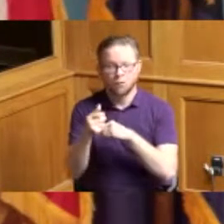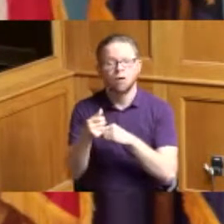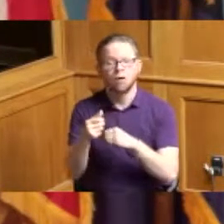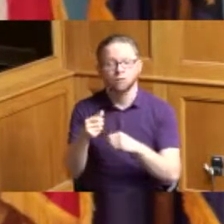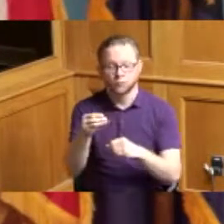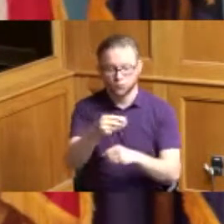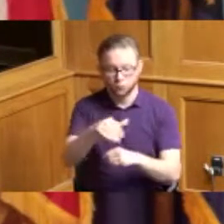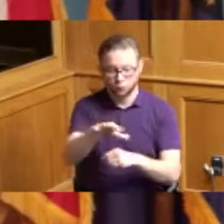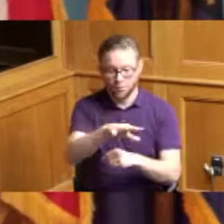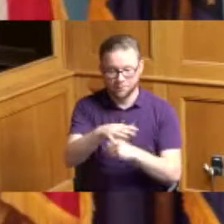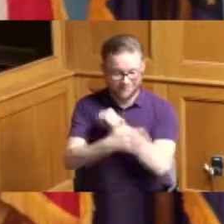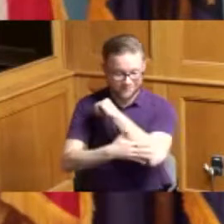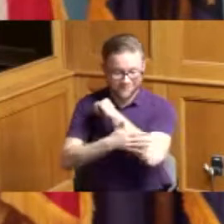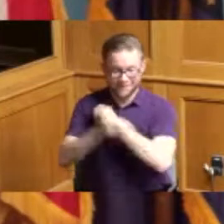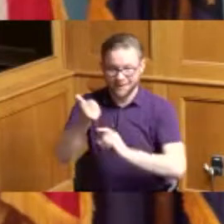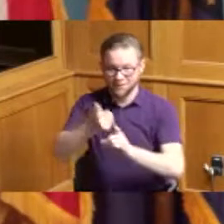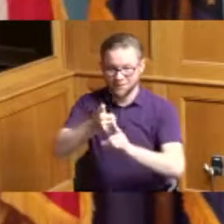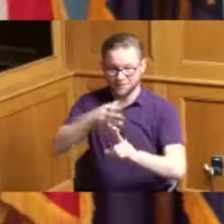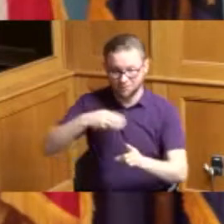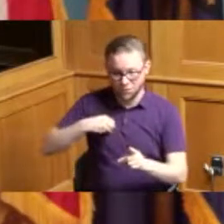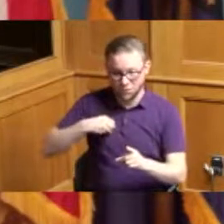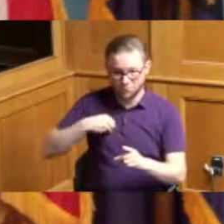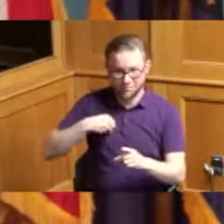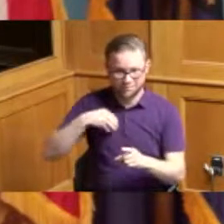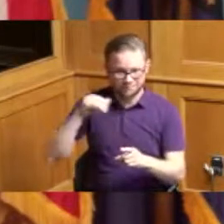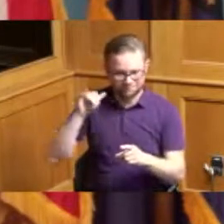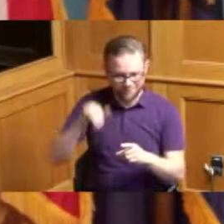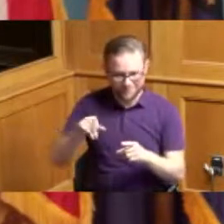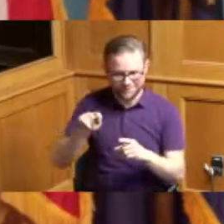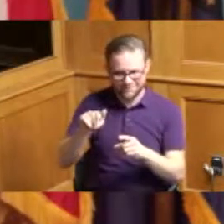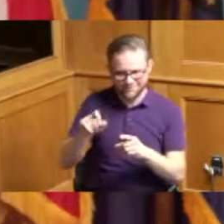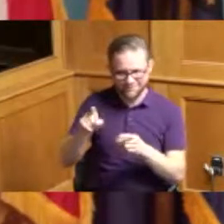because that's the taxpayers they pay our property we don't I mean they pay the fee